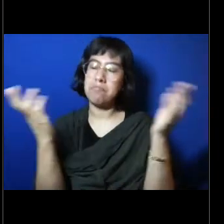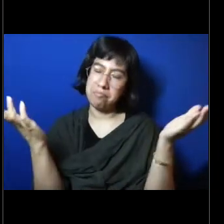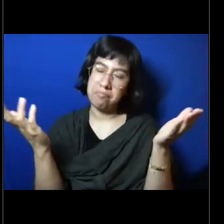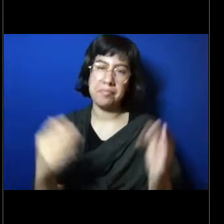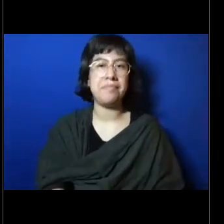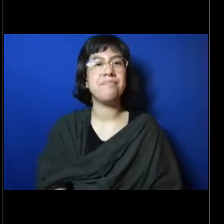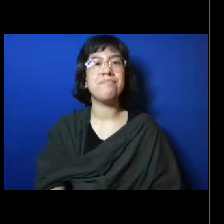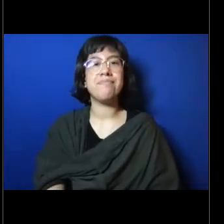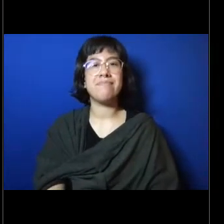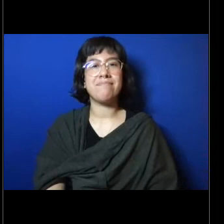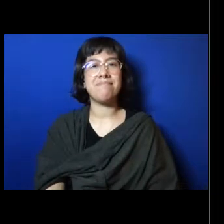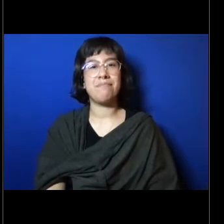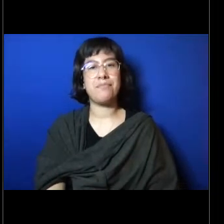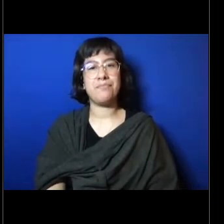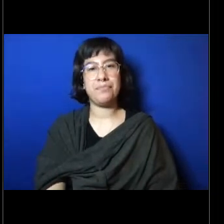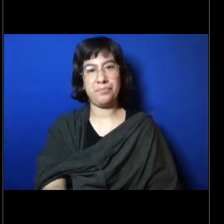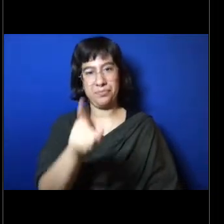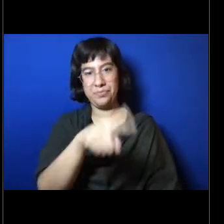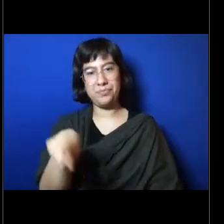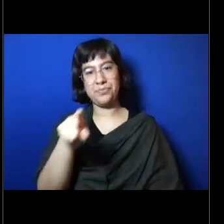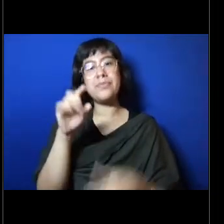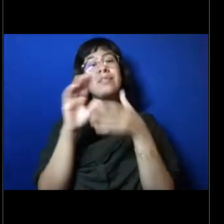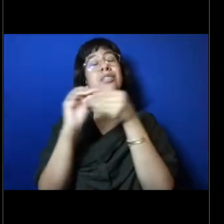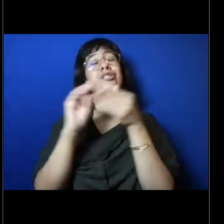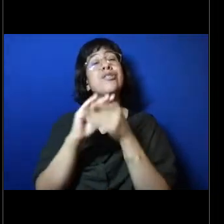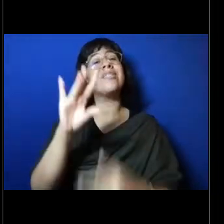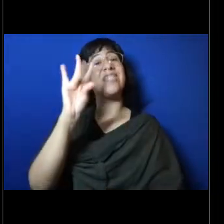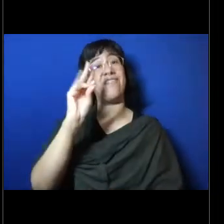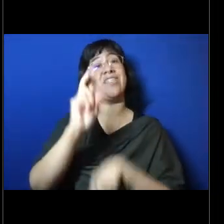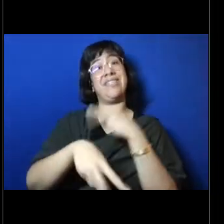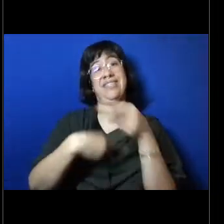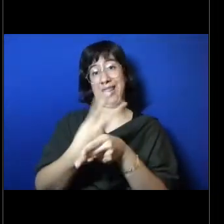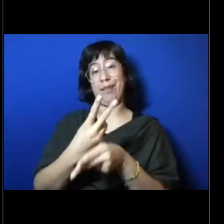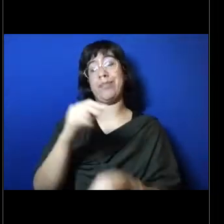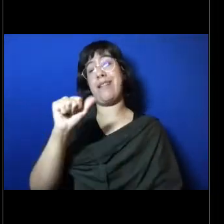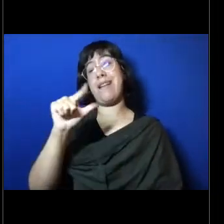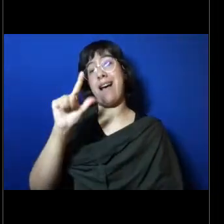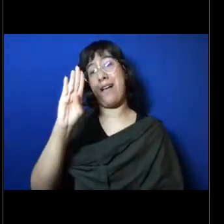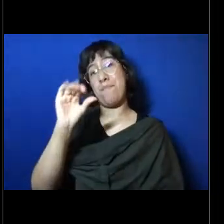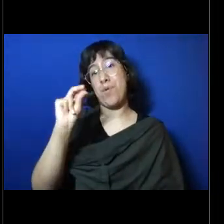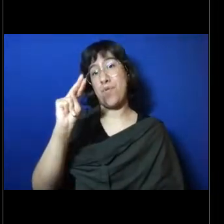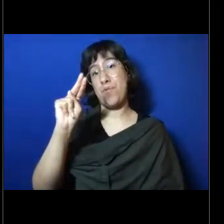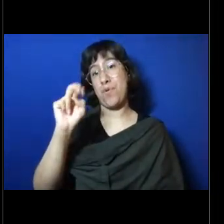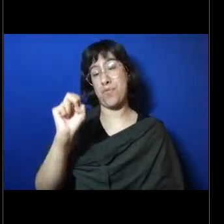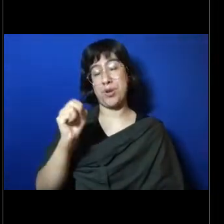So, as I mentioned, there are seven species of abalone in California,